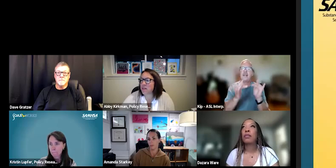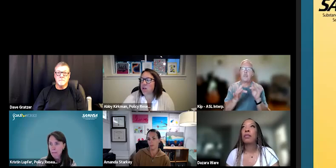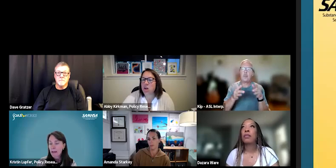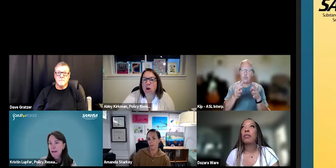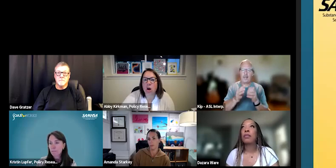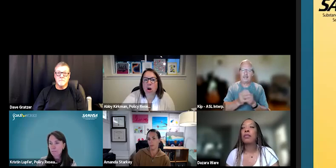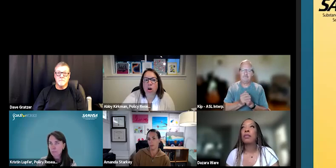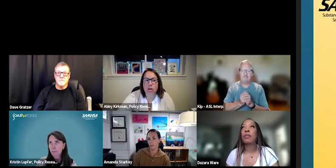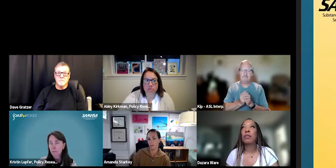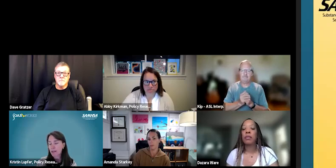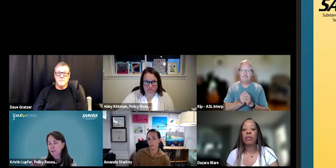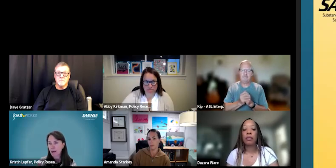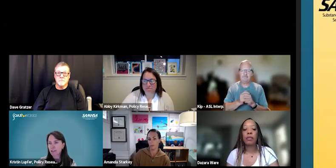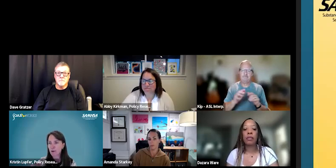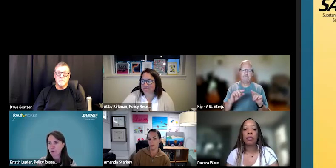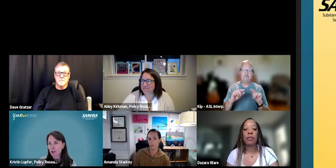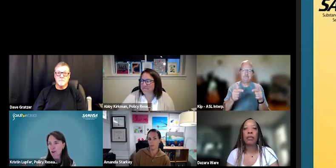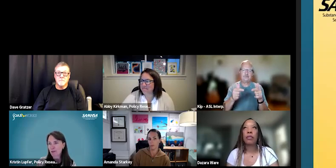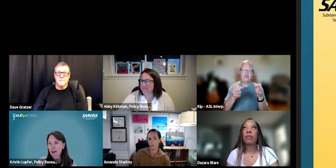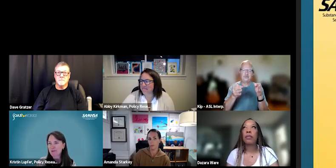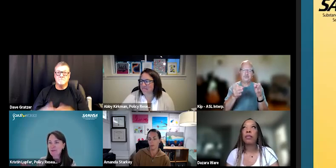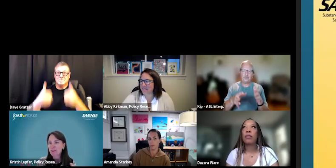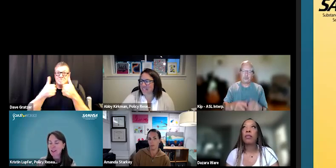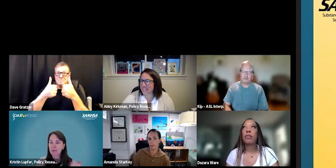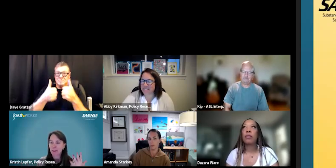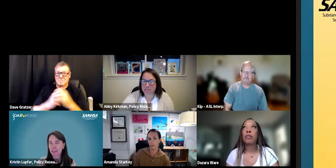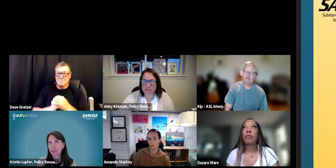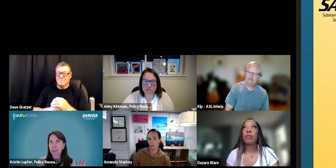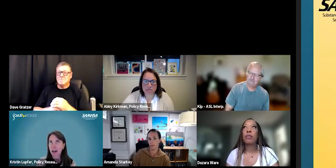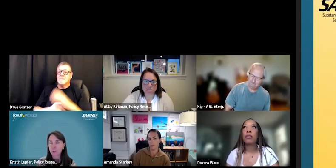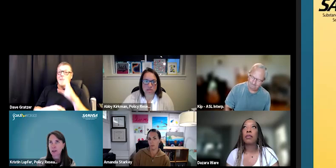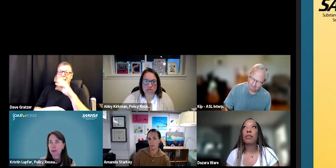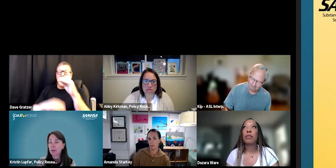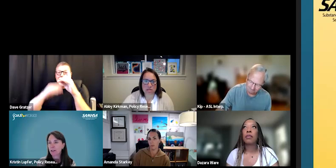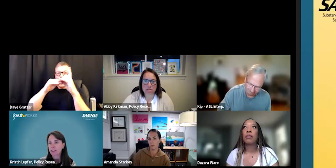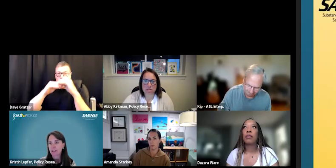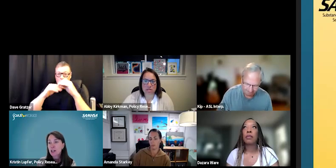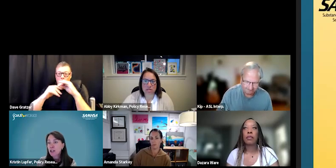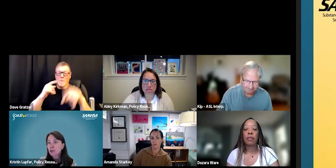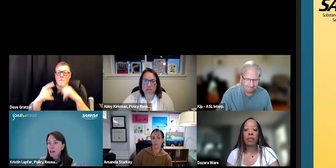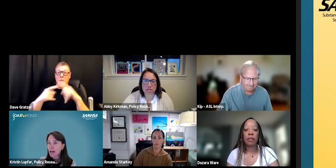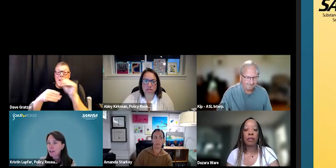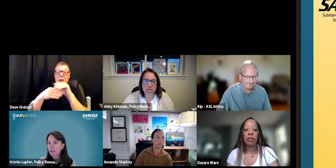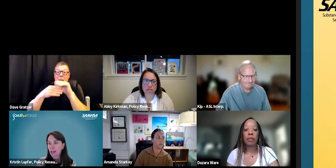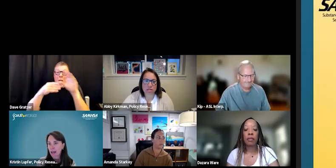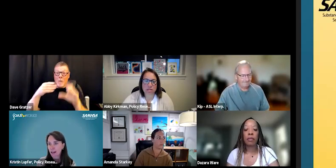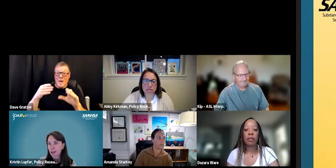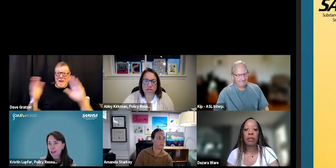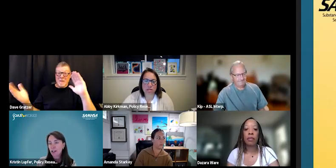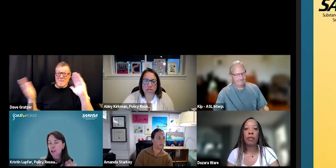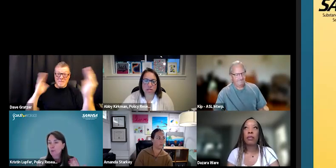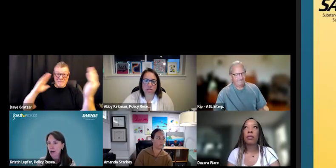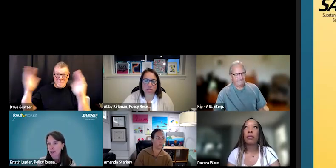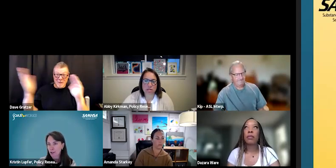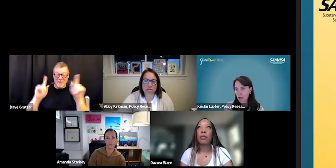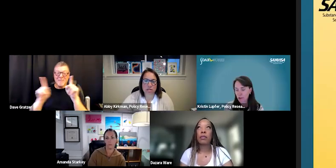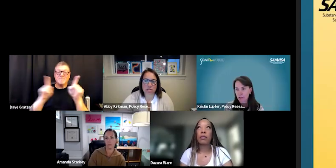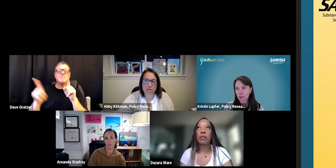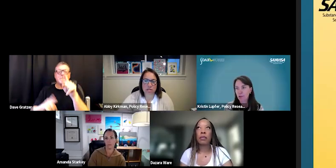Thanks. And I guess, sorry, one more thing about the outcome comparison. You can look at prior years.